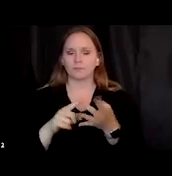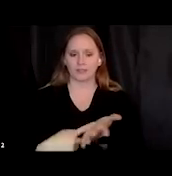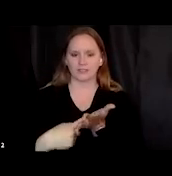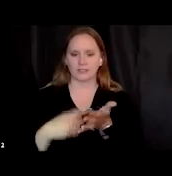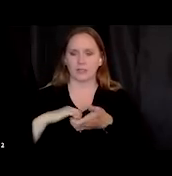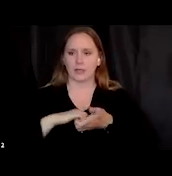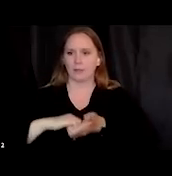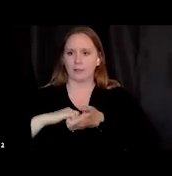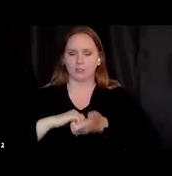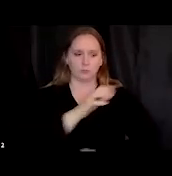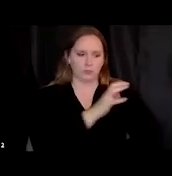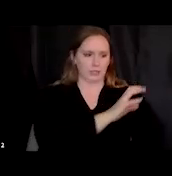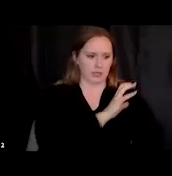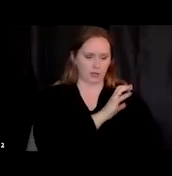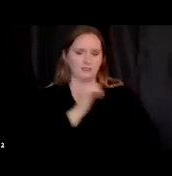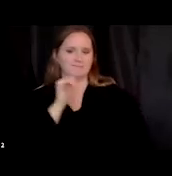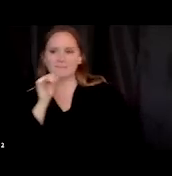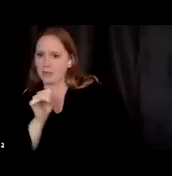between clinical and nonclinical staff in treating hoarding.